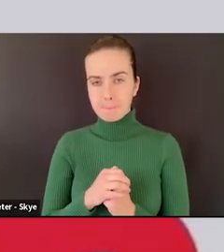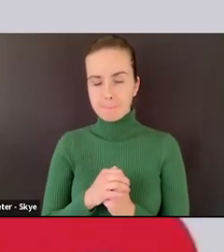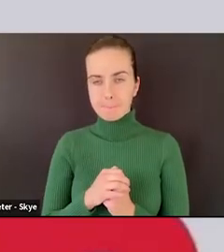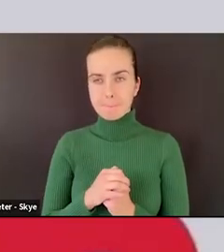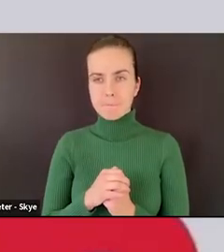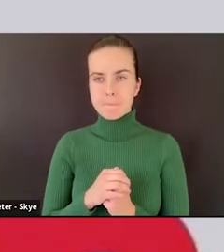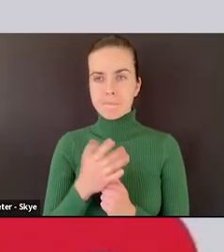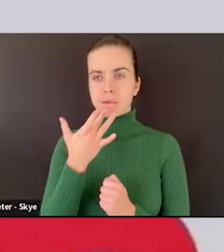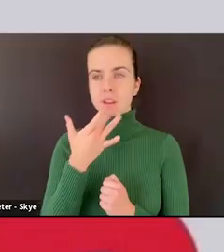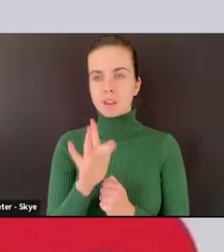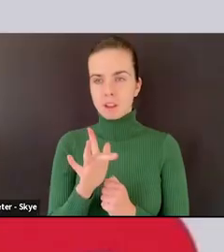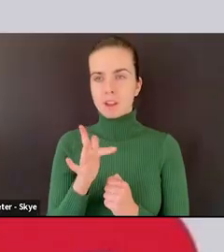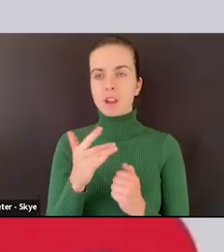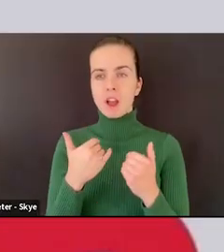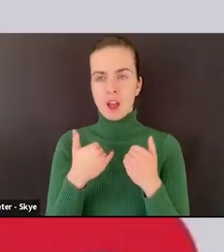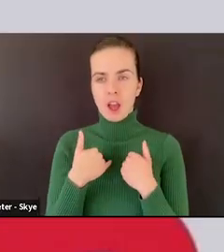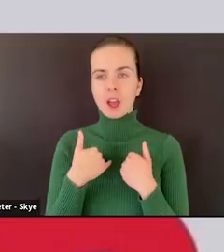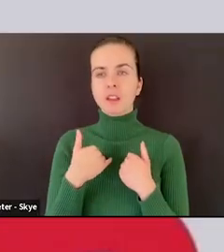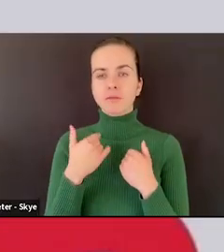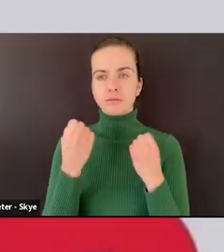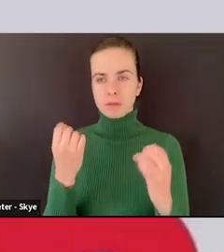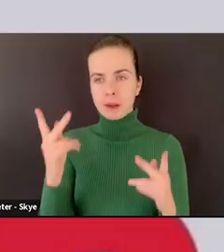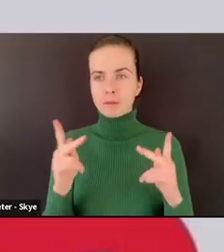luckily, there were a number of people that showed up, not just my immediate family,